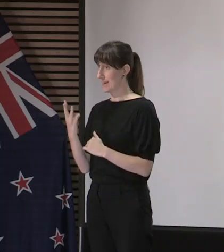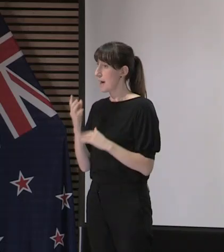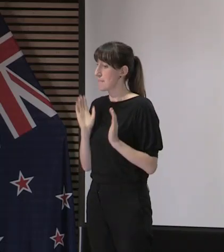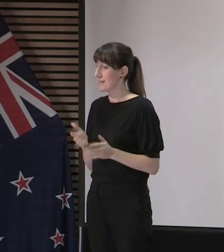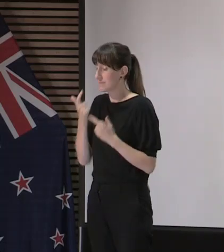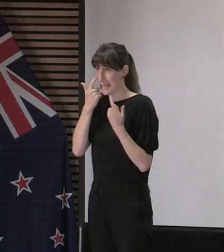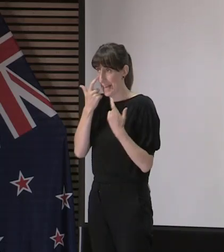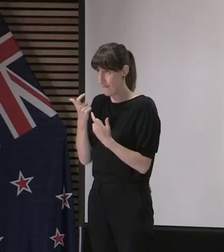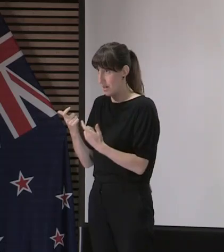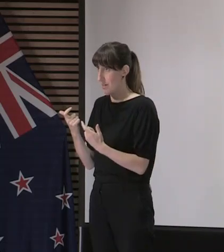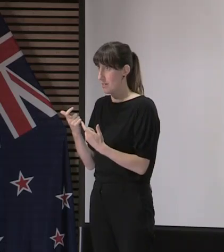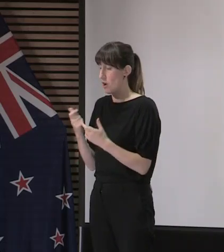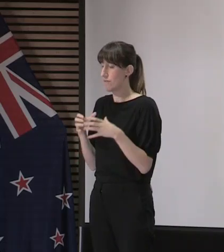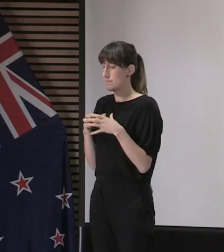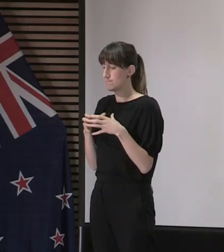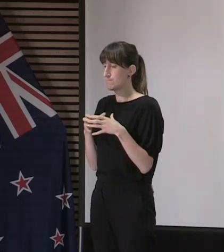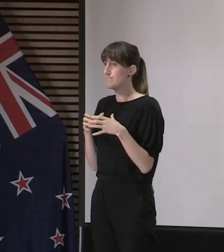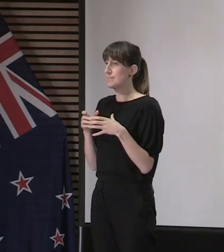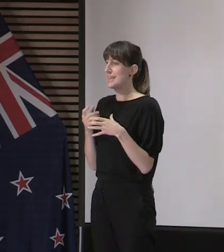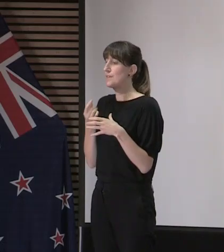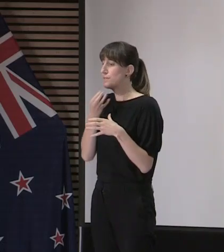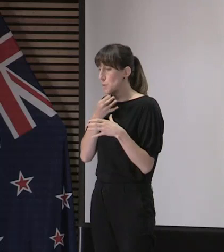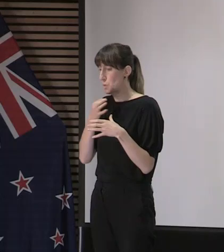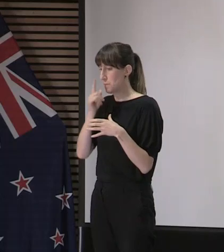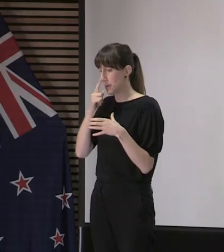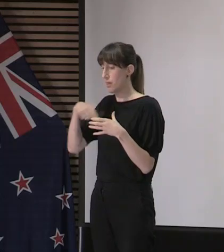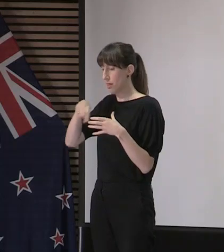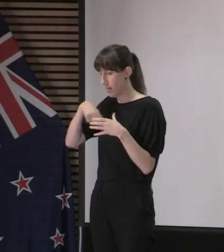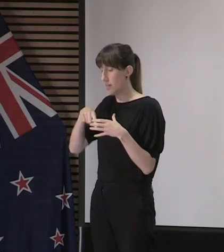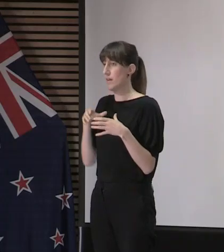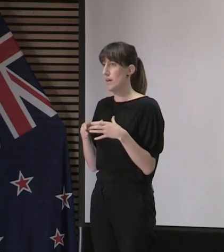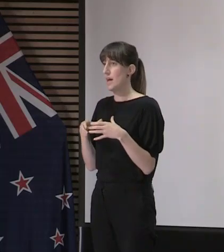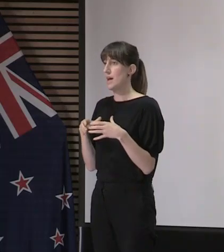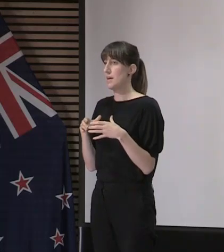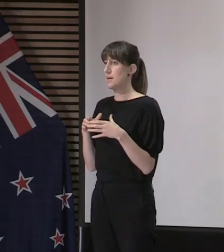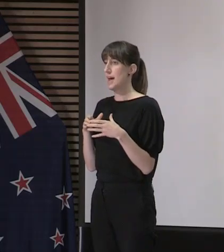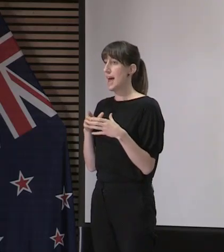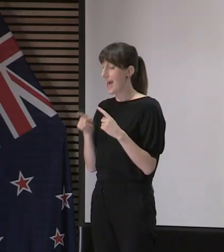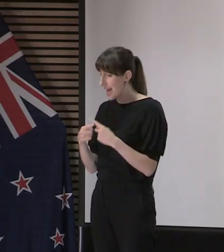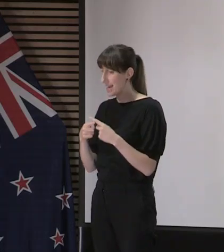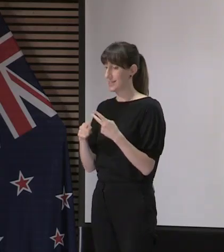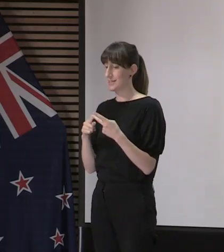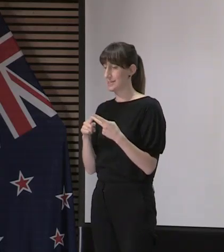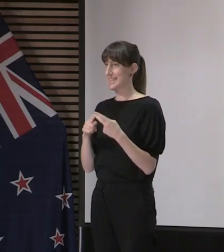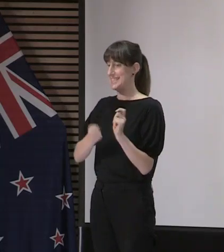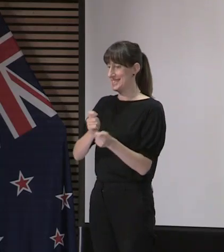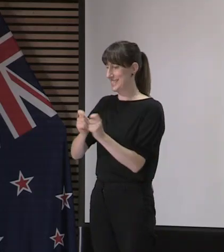want to be very careful about as we go into Alert Level 3